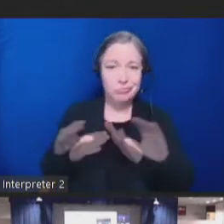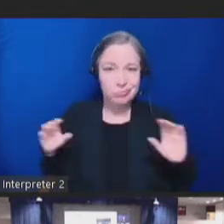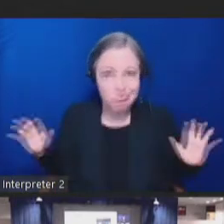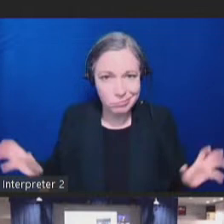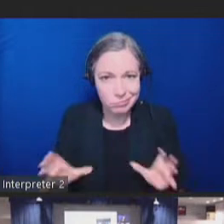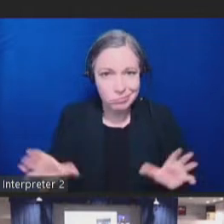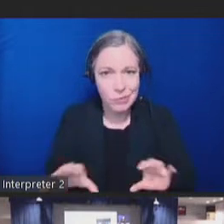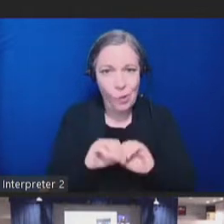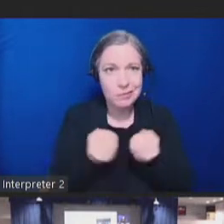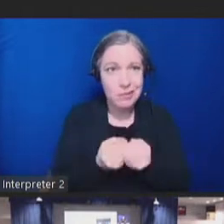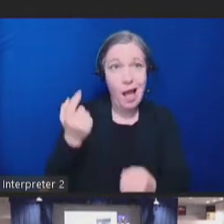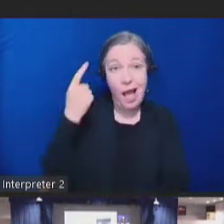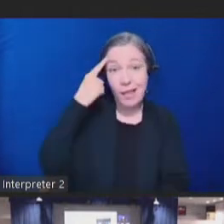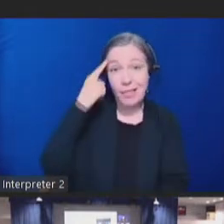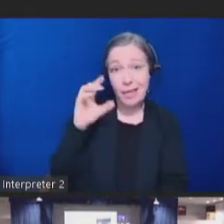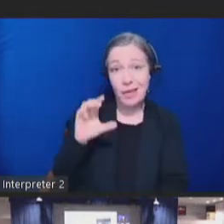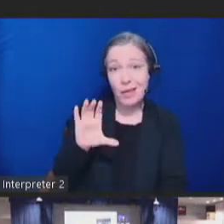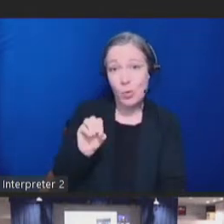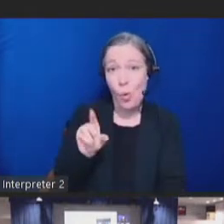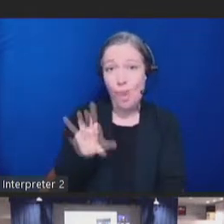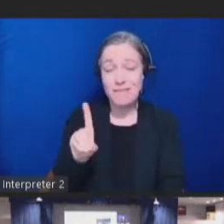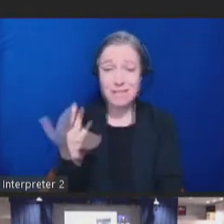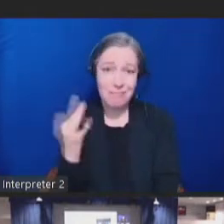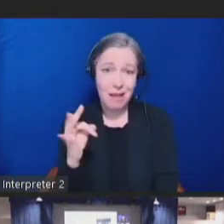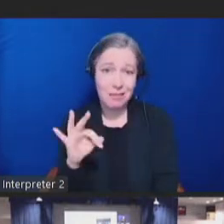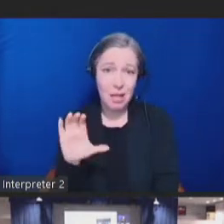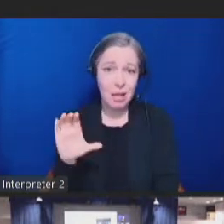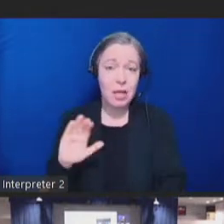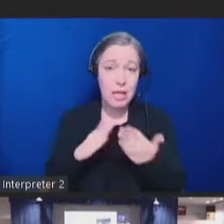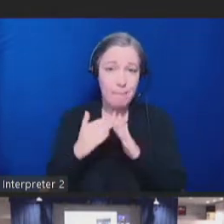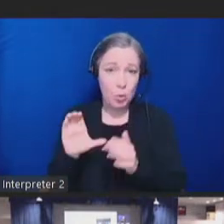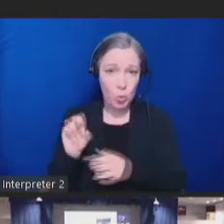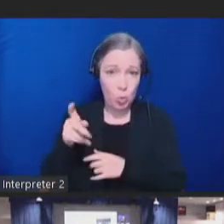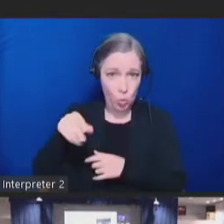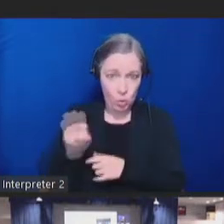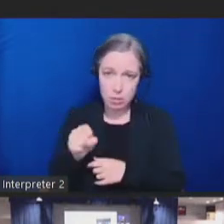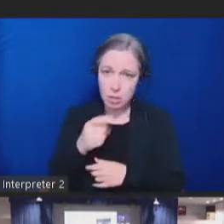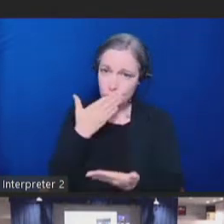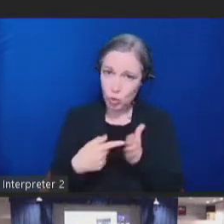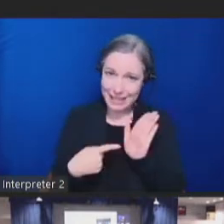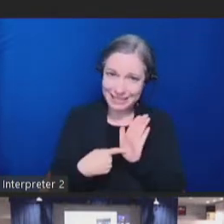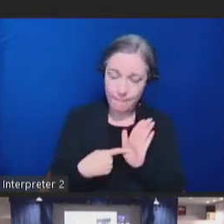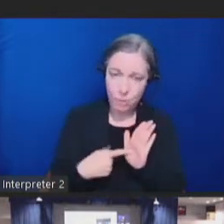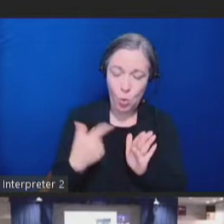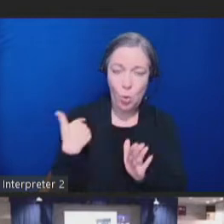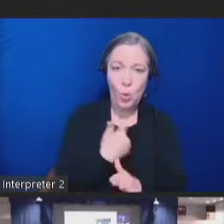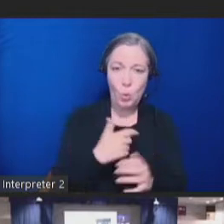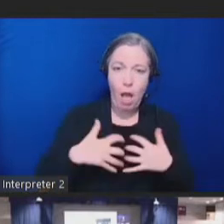Corps is a really perfect example of that. It was launched in April 2021. It's made up of over